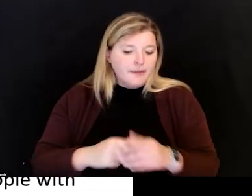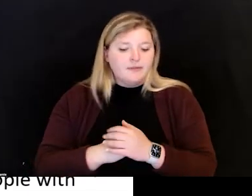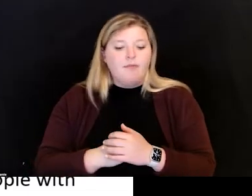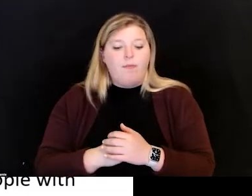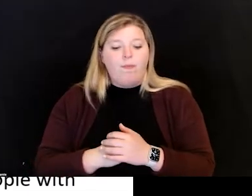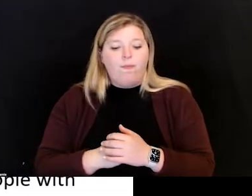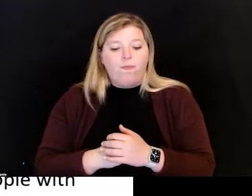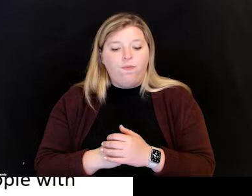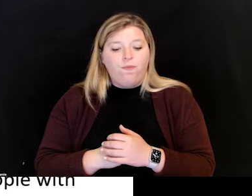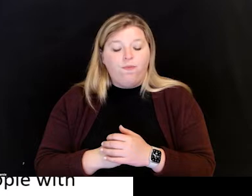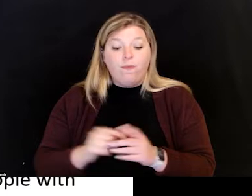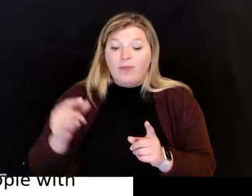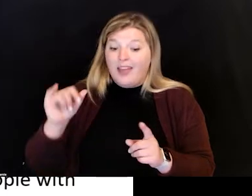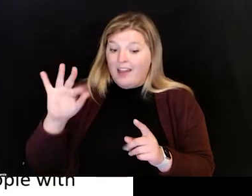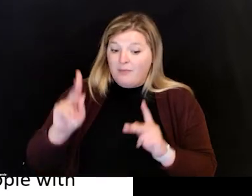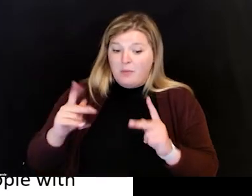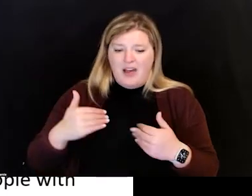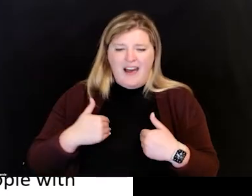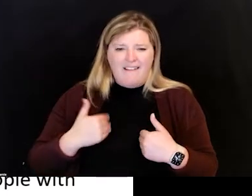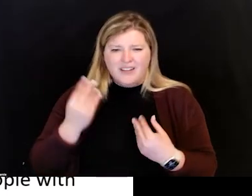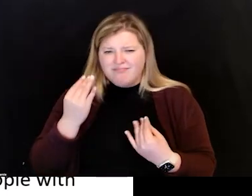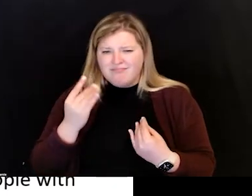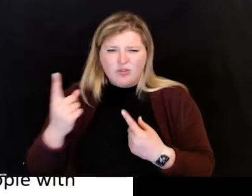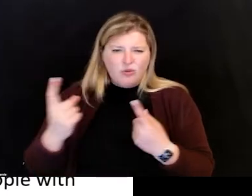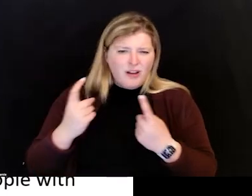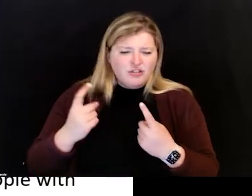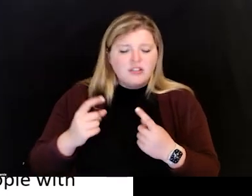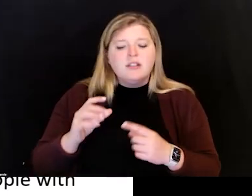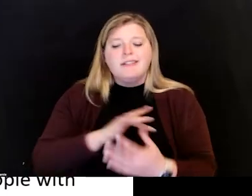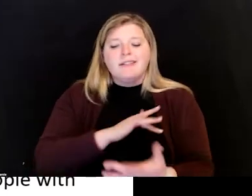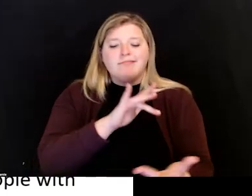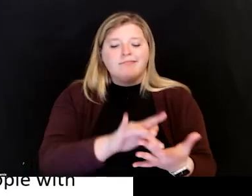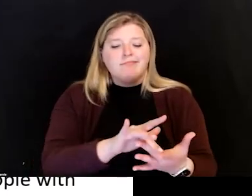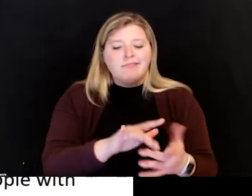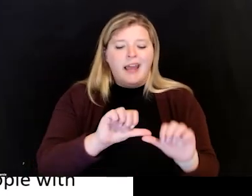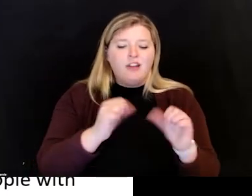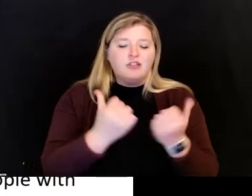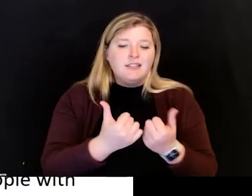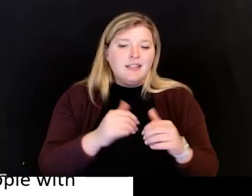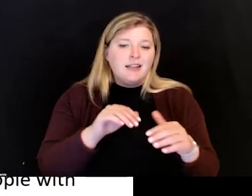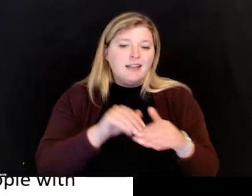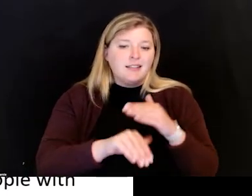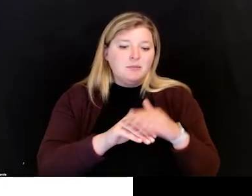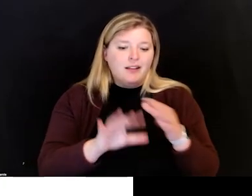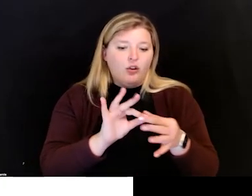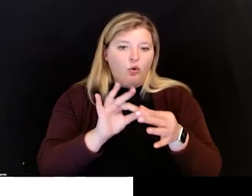Those with preliminary questions can reach out to agency accessibility coordinators if they have questions.